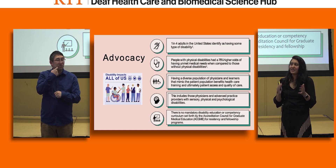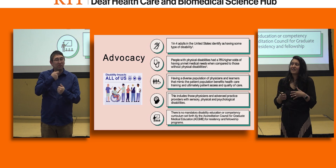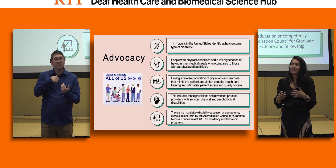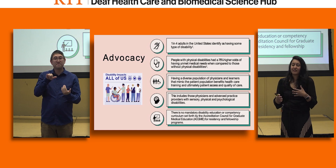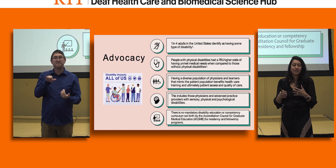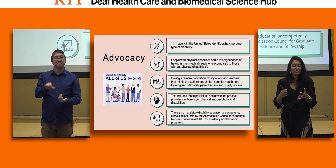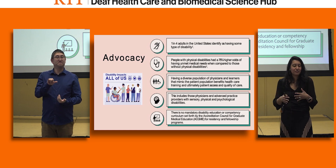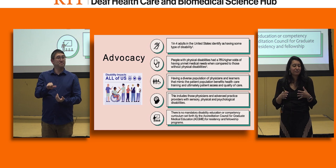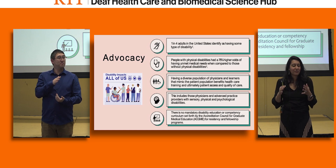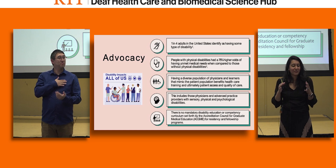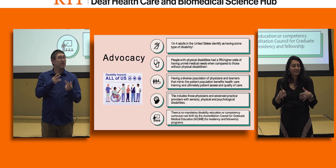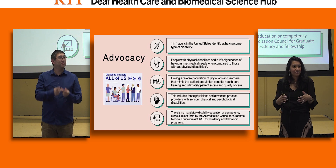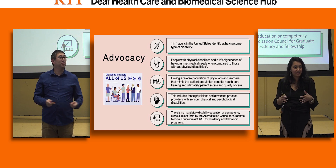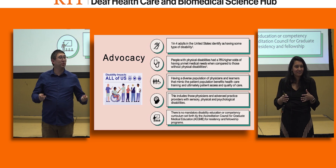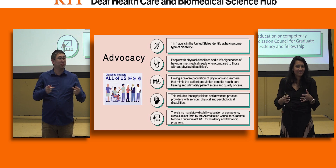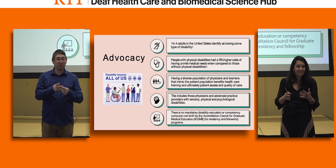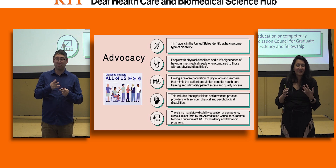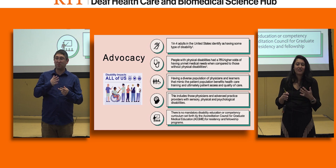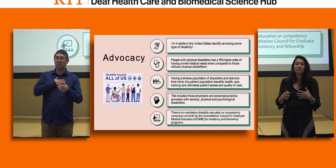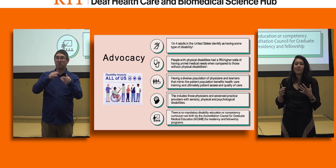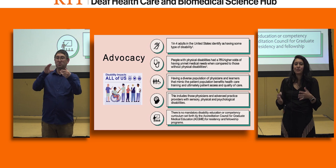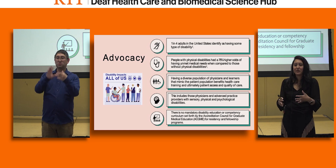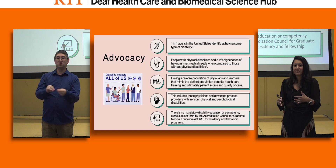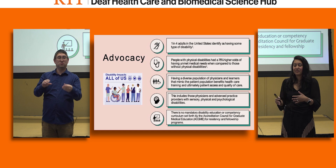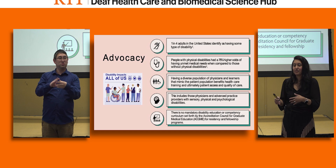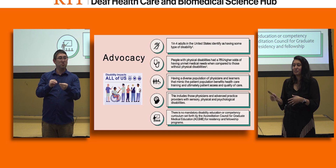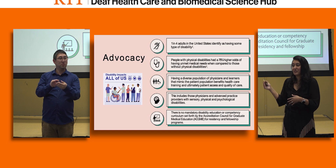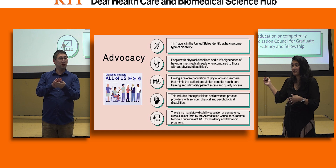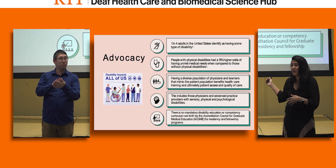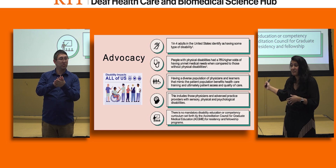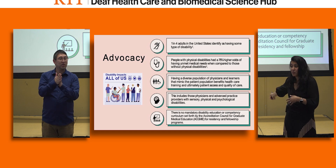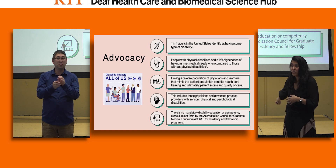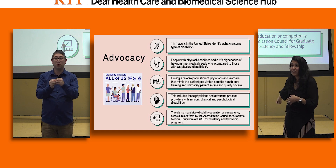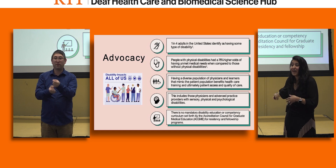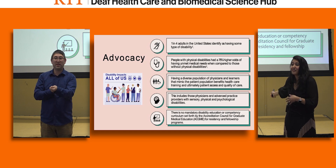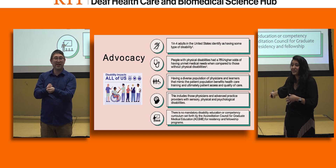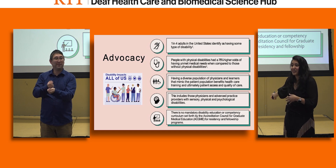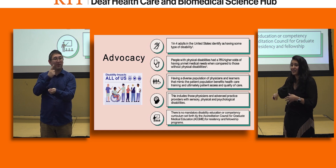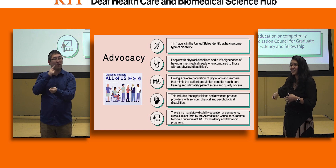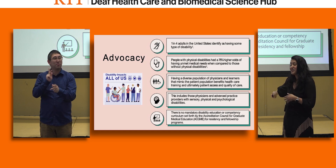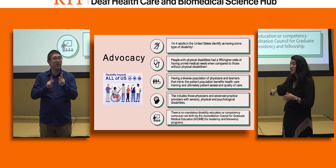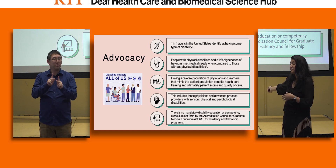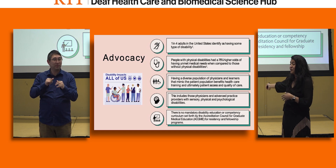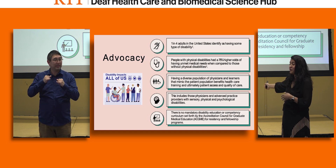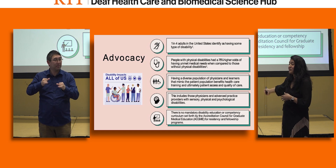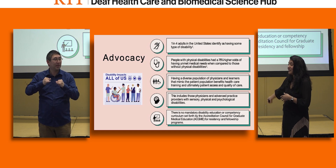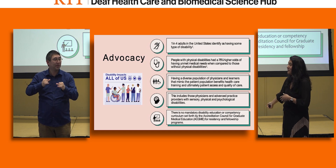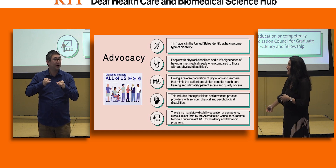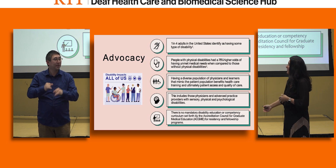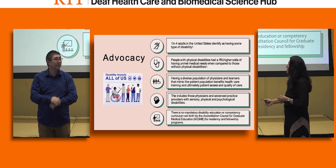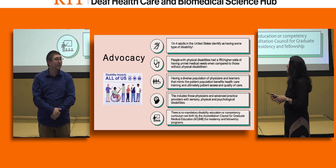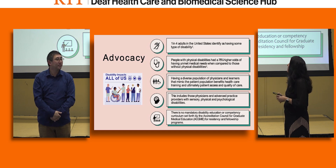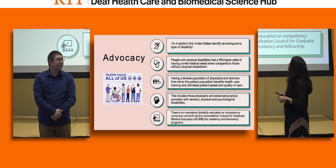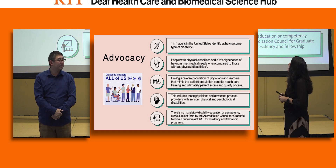I realized I could use my position and my voice to be more of an advocate for those like me.